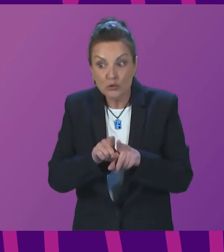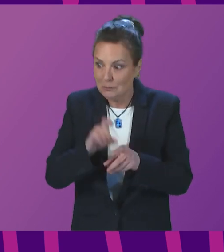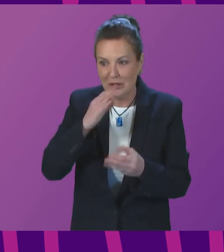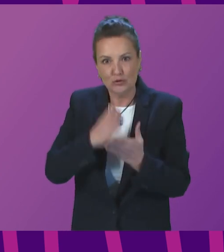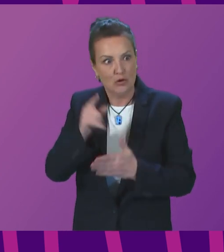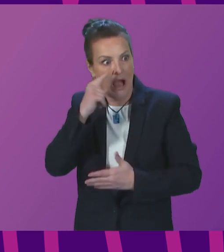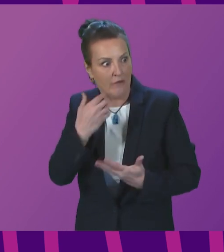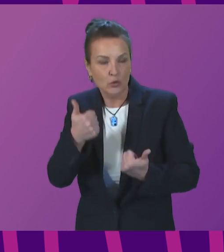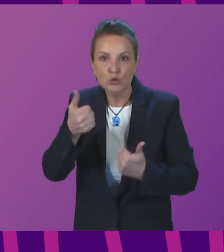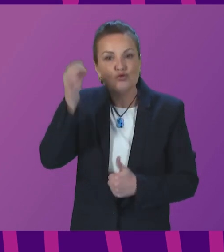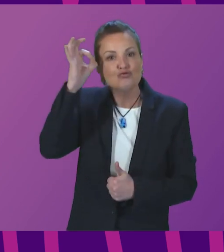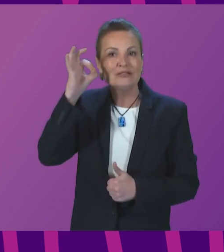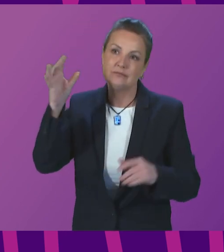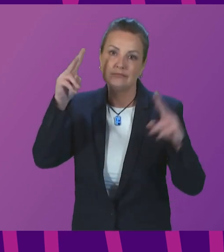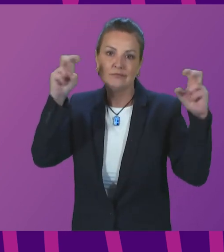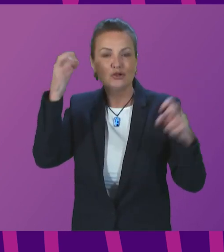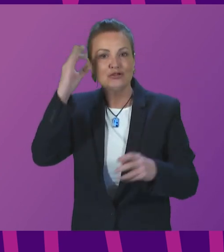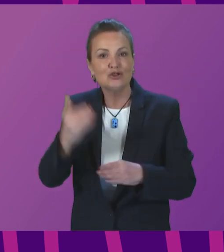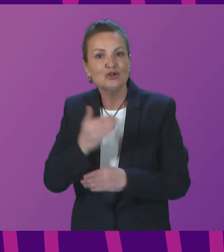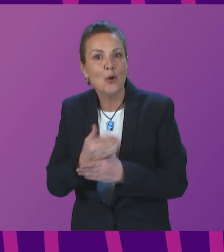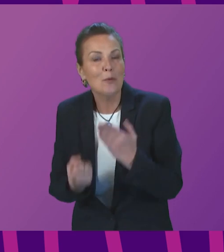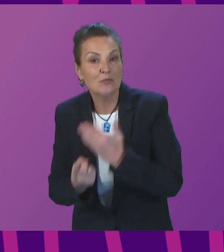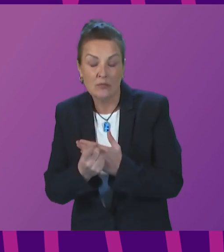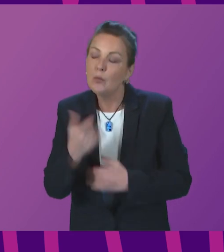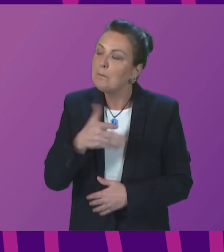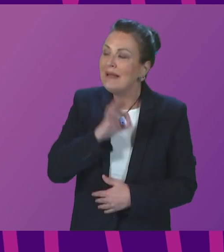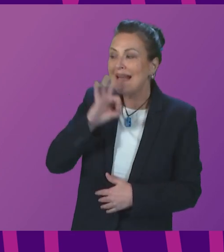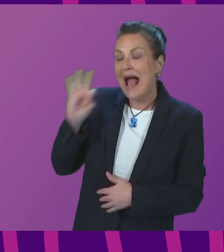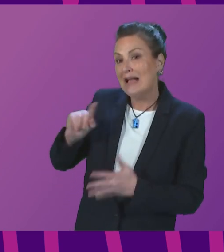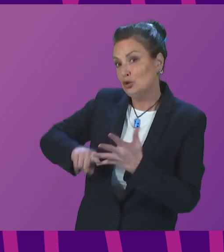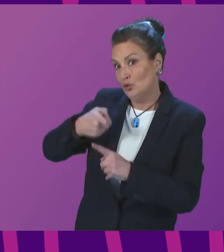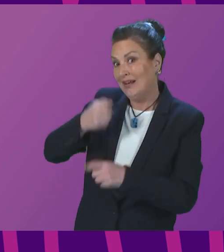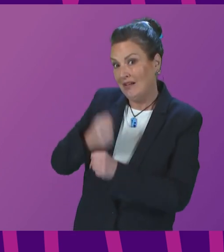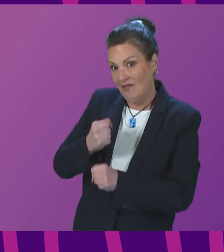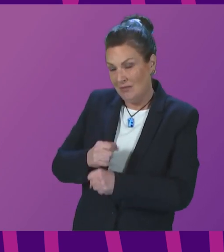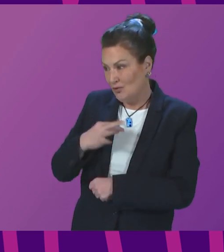We have also called on the UK Government for an extended windfall tax on organisations,